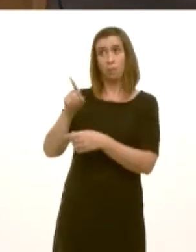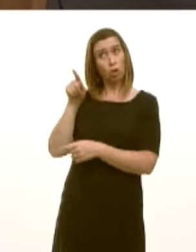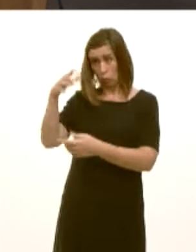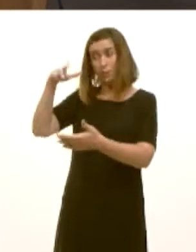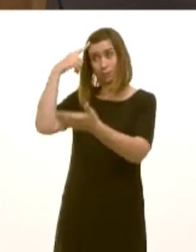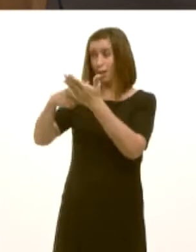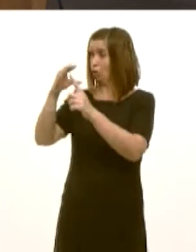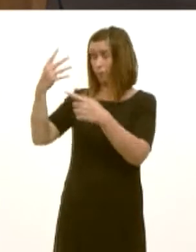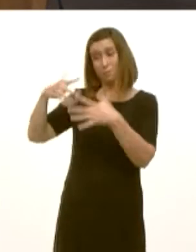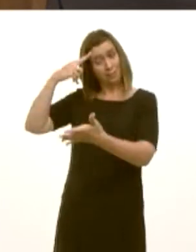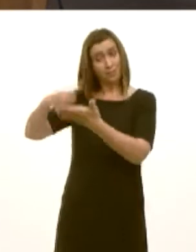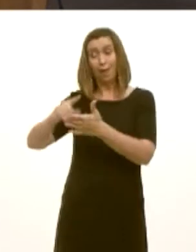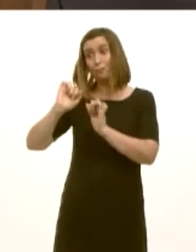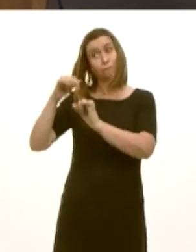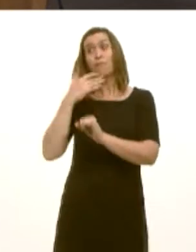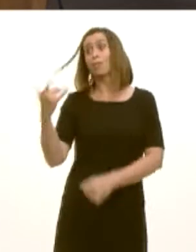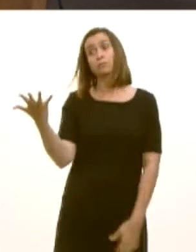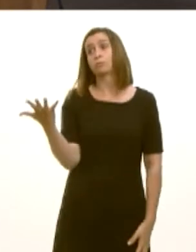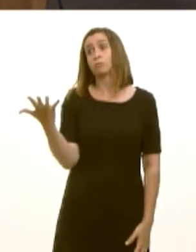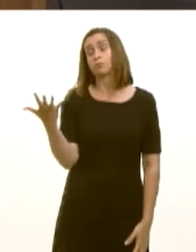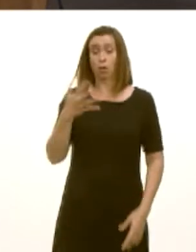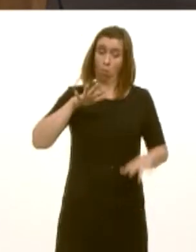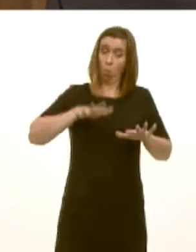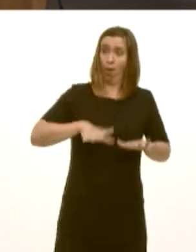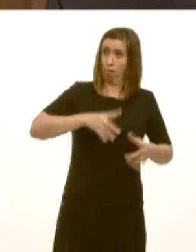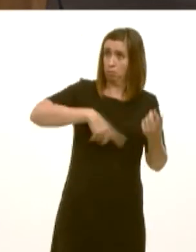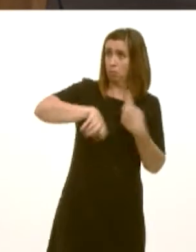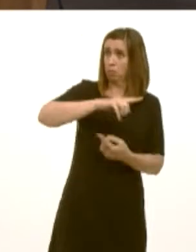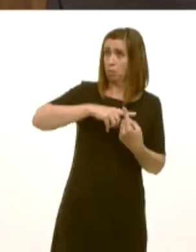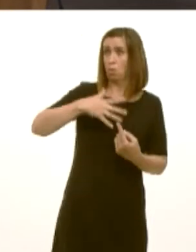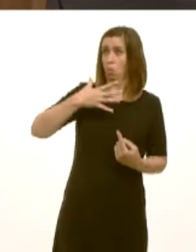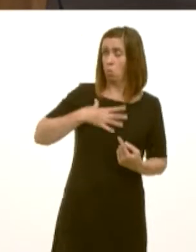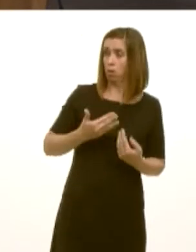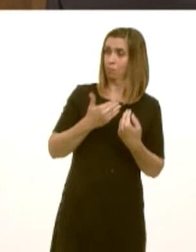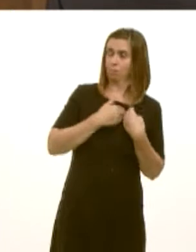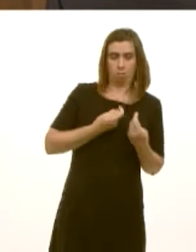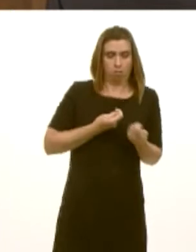If the people of Wales were able to have the level of control over policing that Scotland,